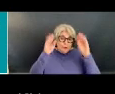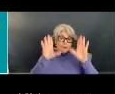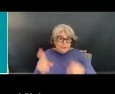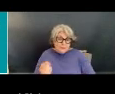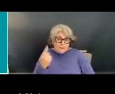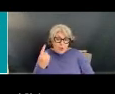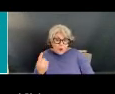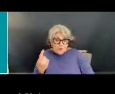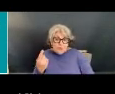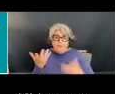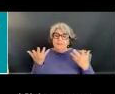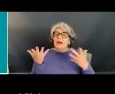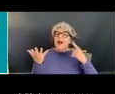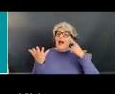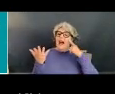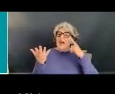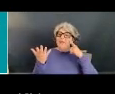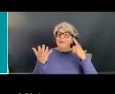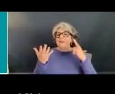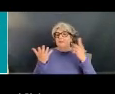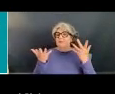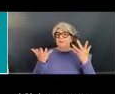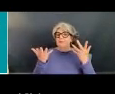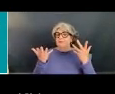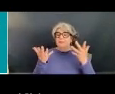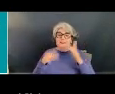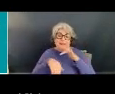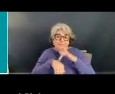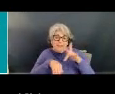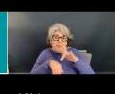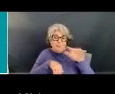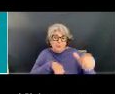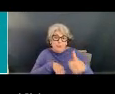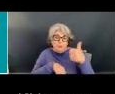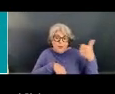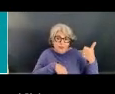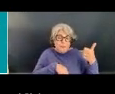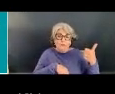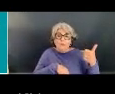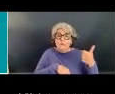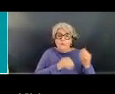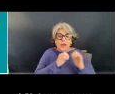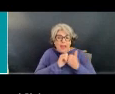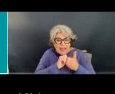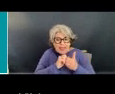You know, I think it's kind of a question about like, is it available to others, but also like how would it be adaptable